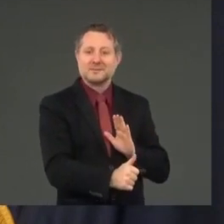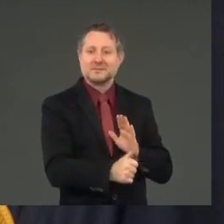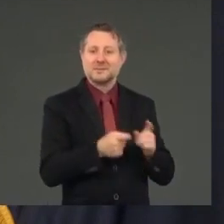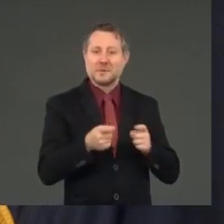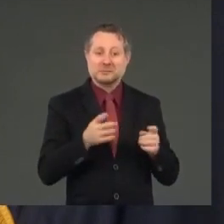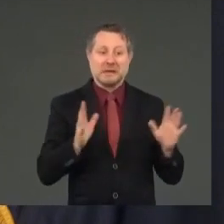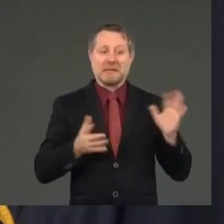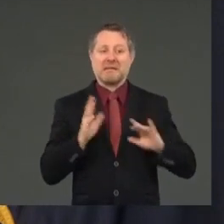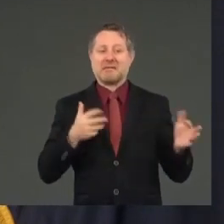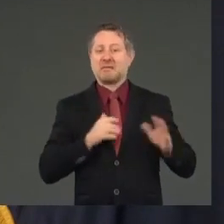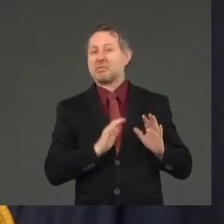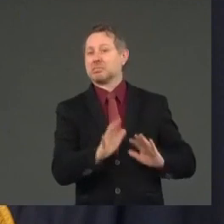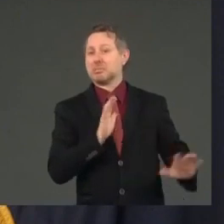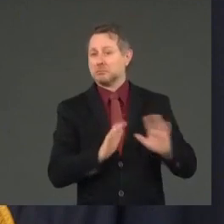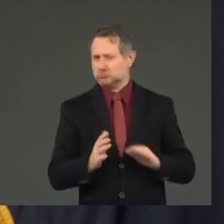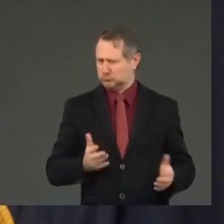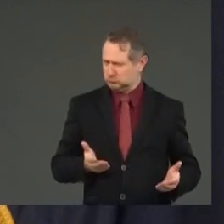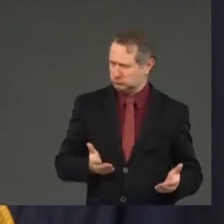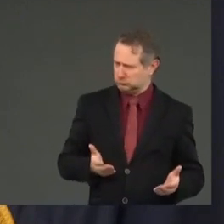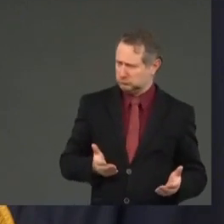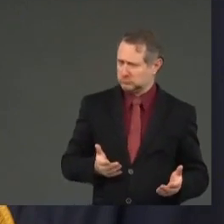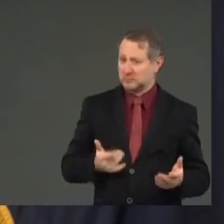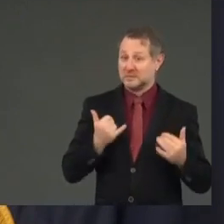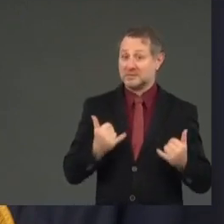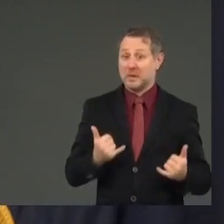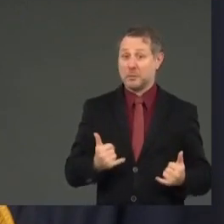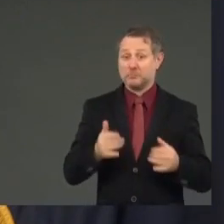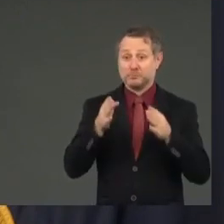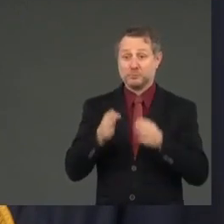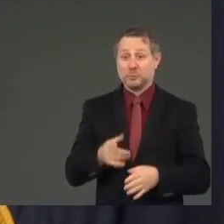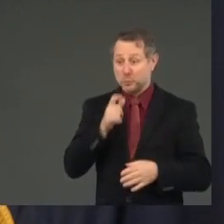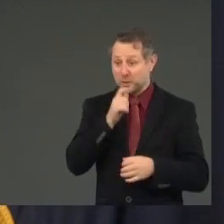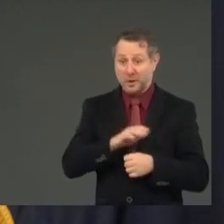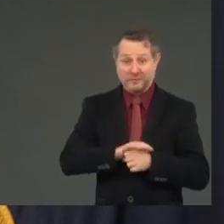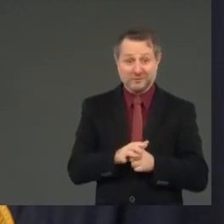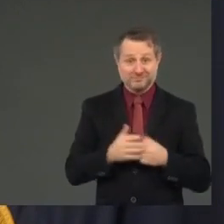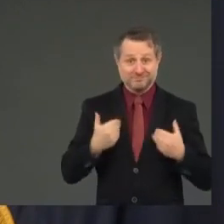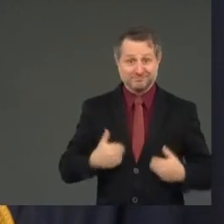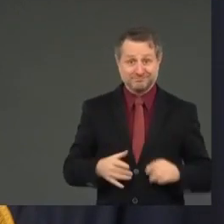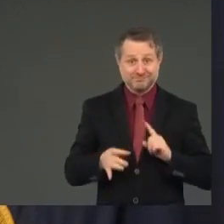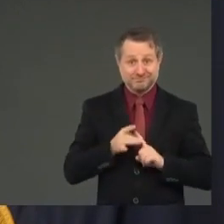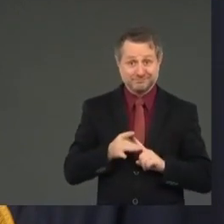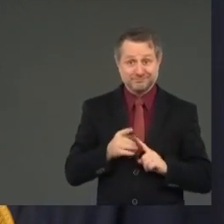PATIENT WHO THEY ARE NOT